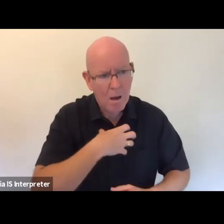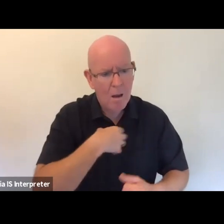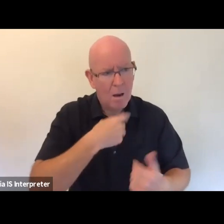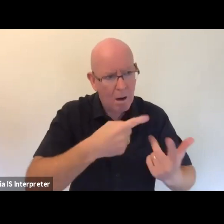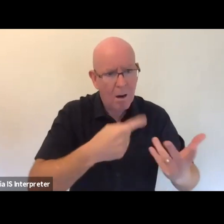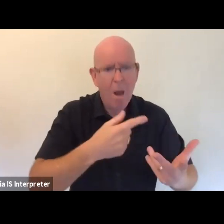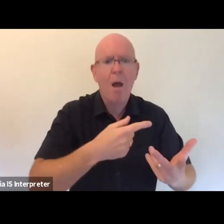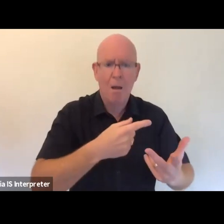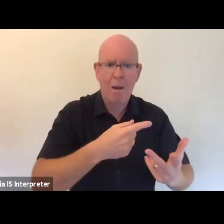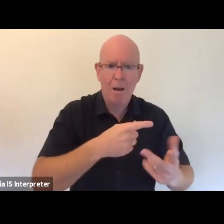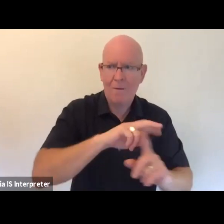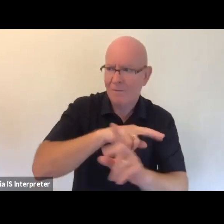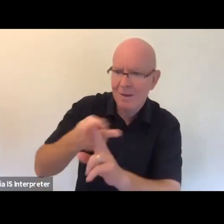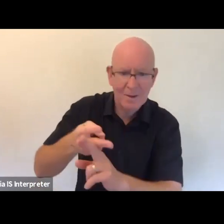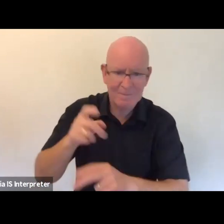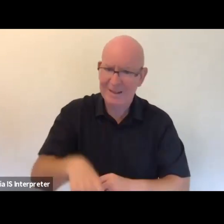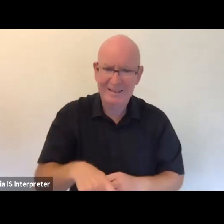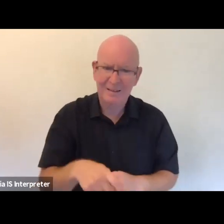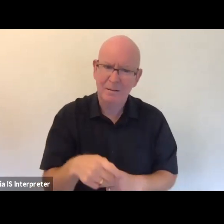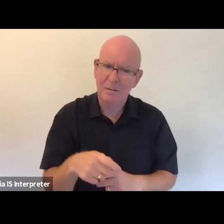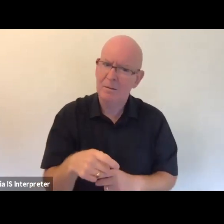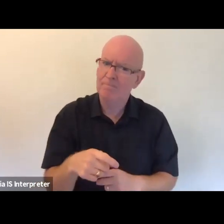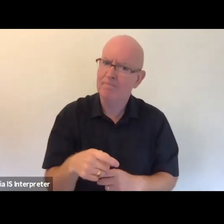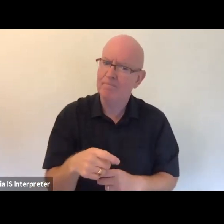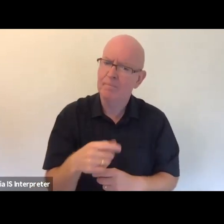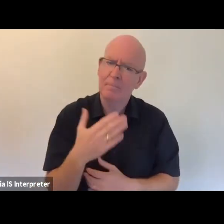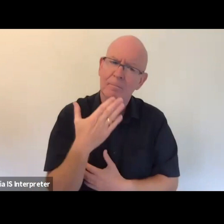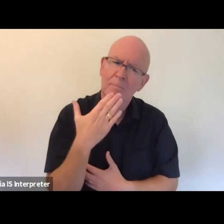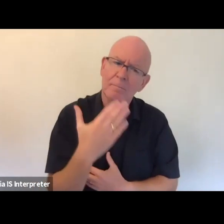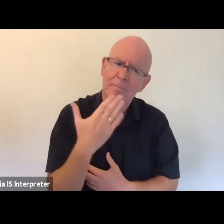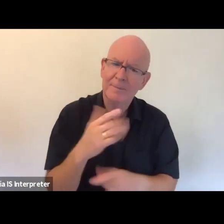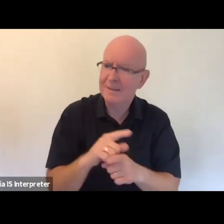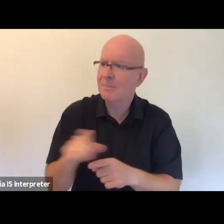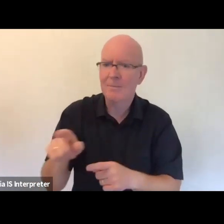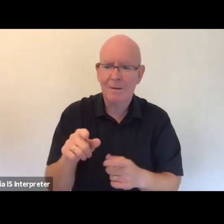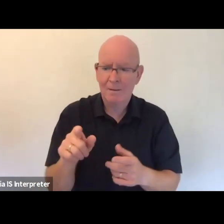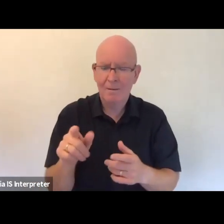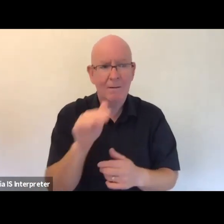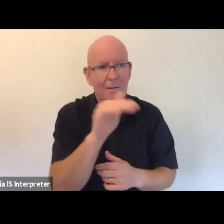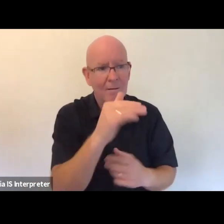I’ll address this one to Joaozito. Do persons with disability have a legal entitlement